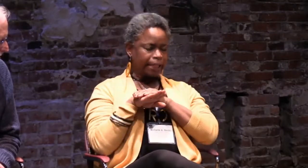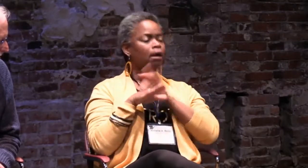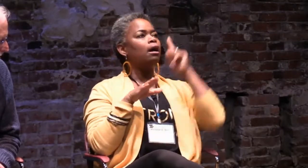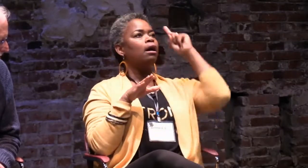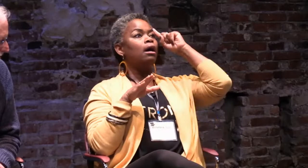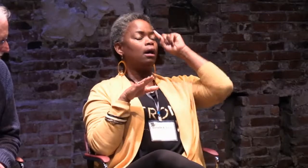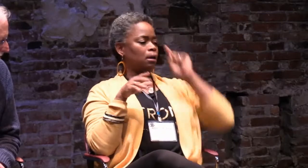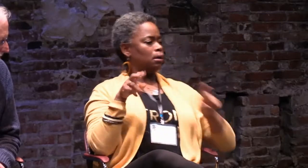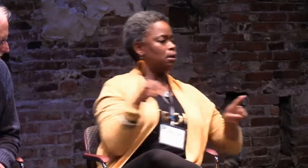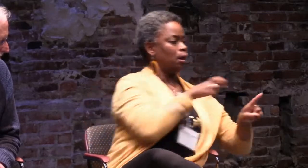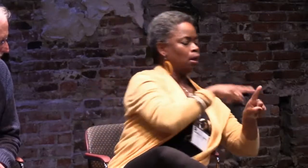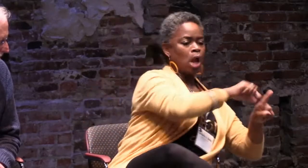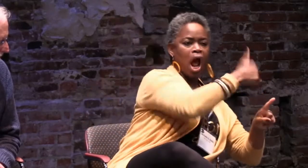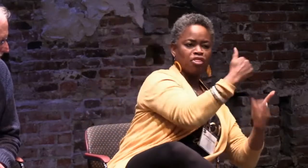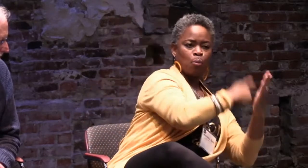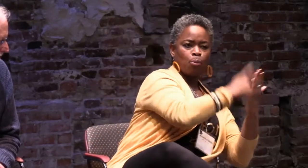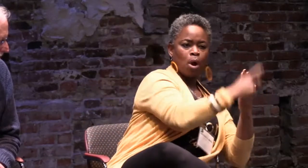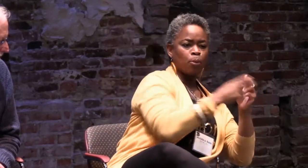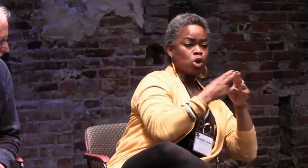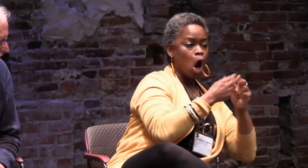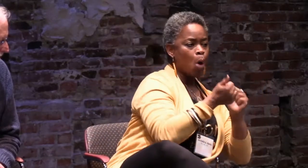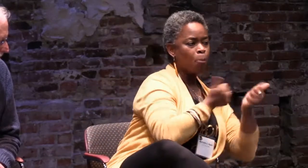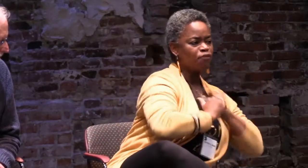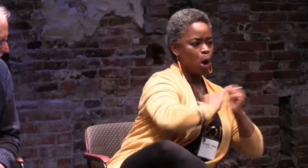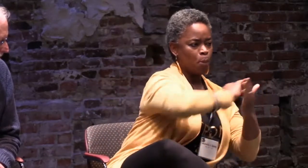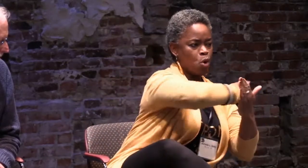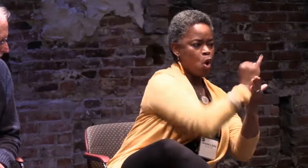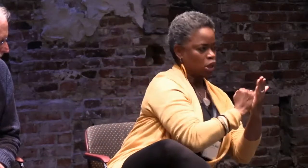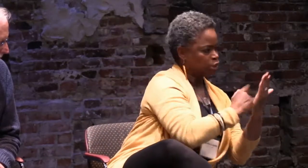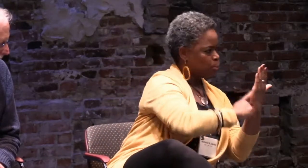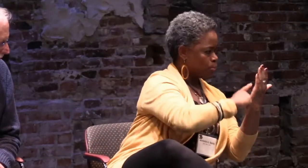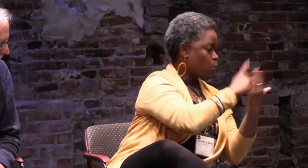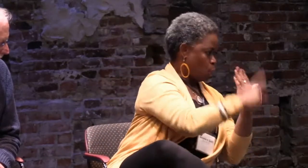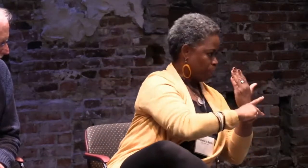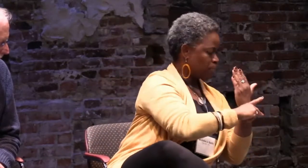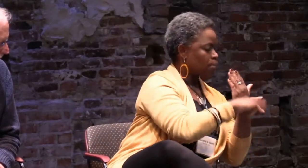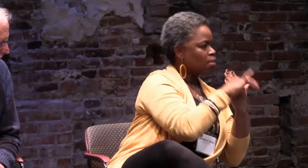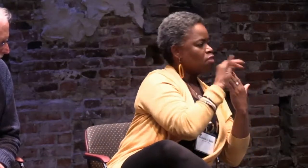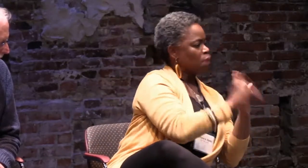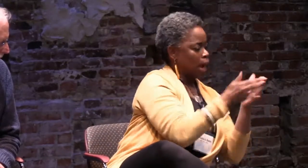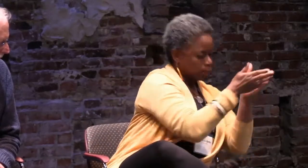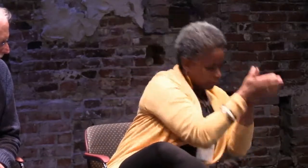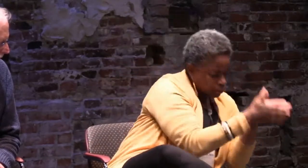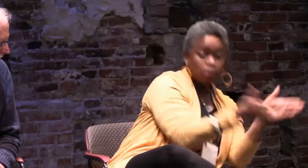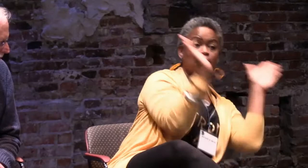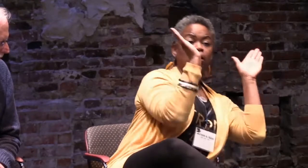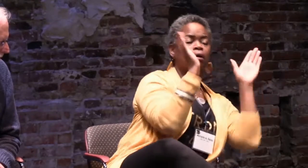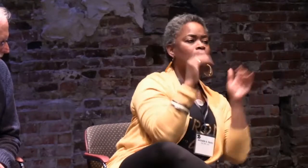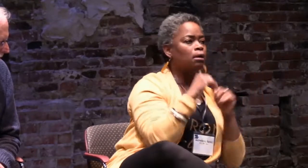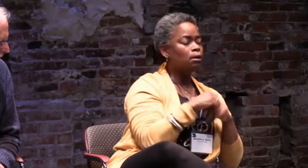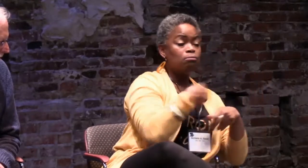So I was not going to give up. I was certain that I was gonna get in, maybe through the performing arts program